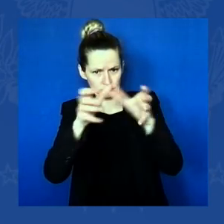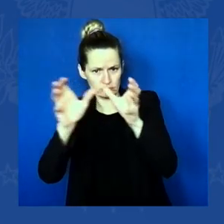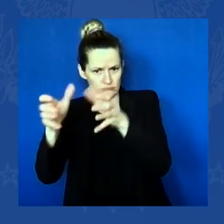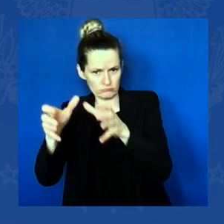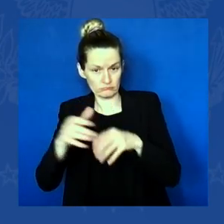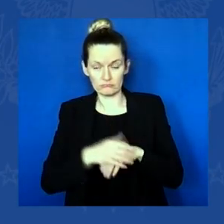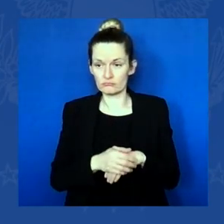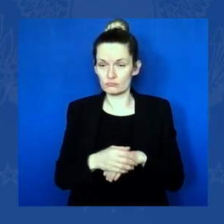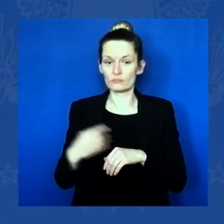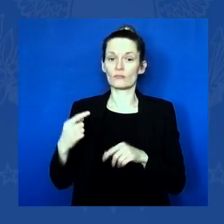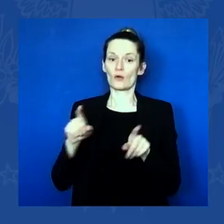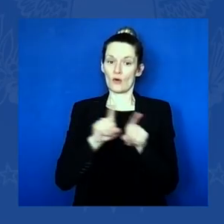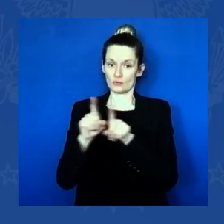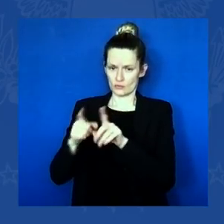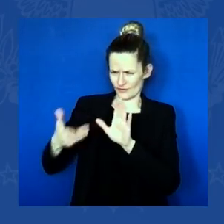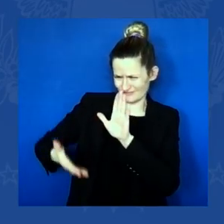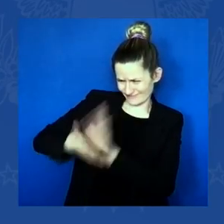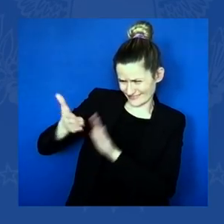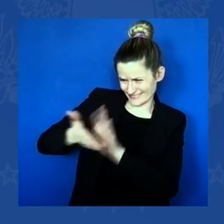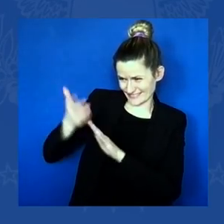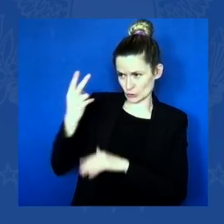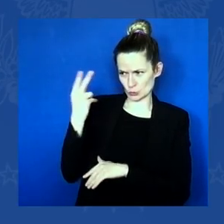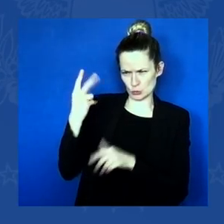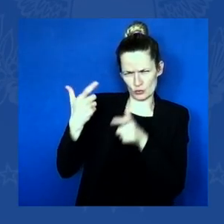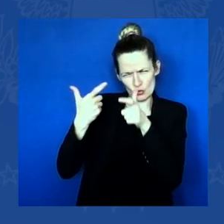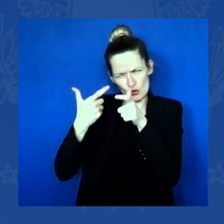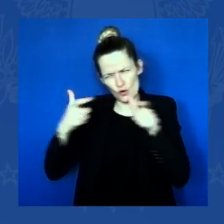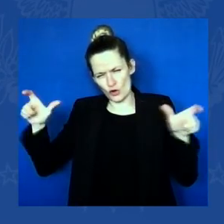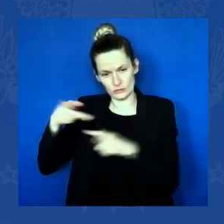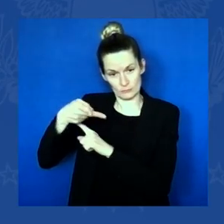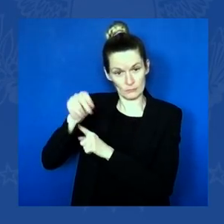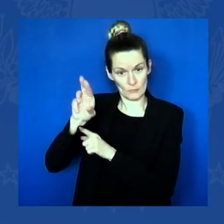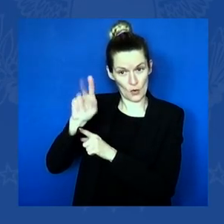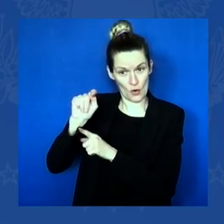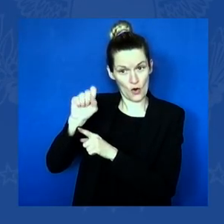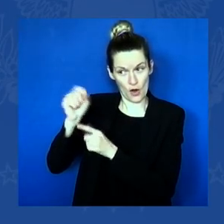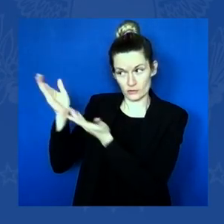that account for 40 percent of the imports on the West Coast: